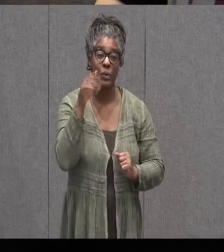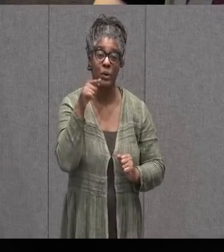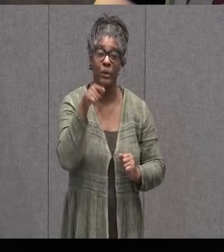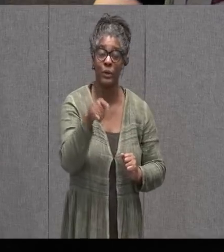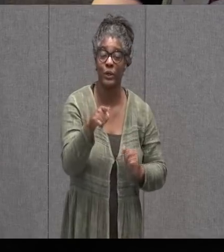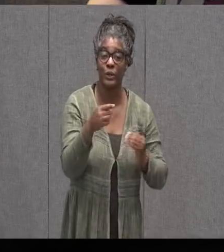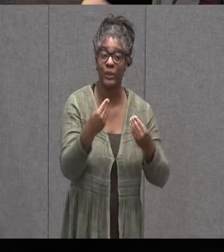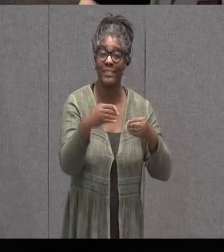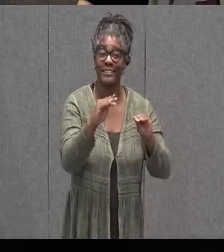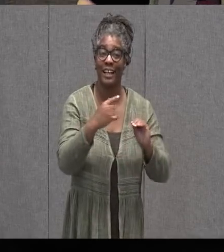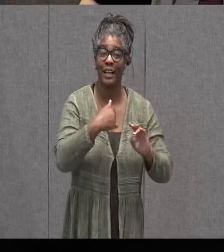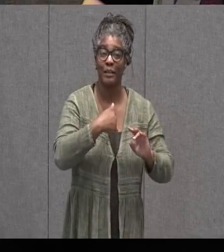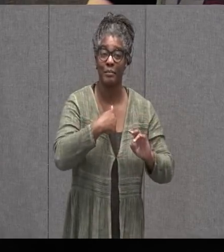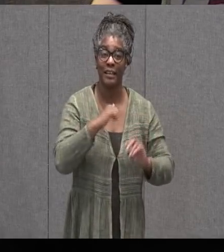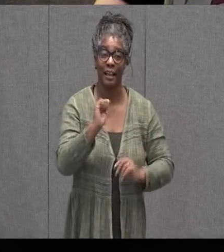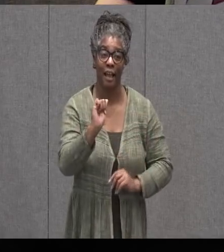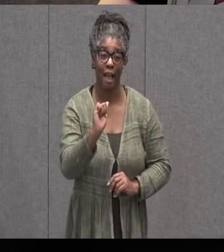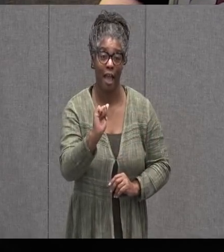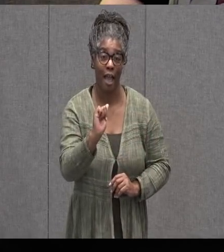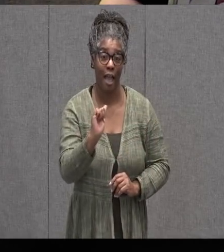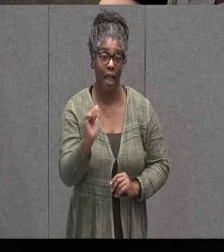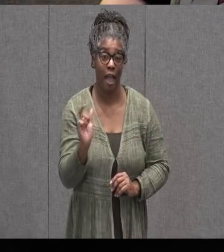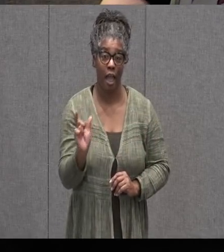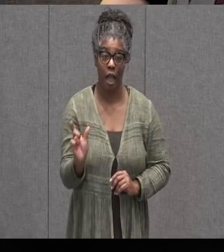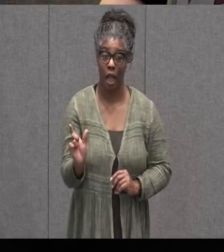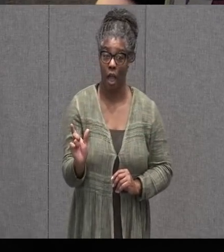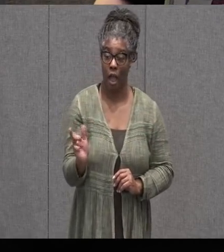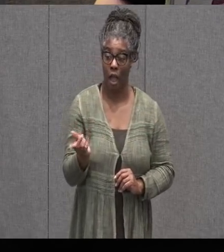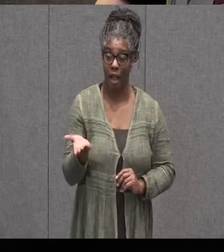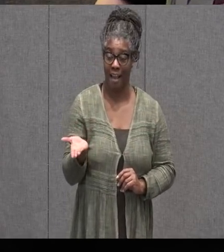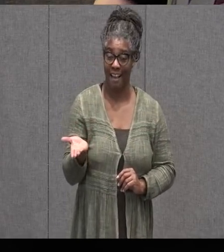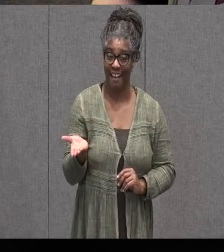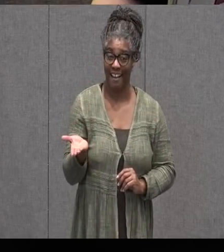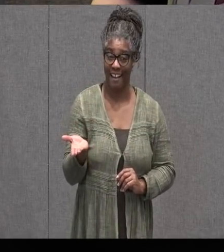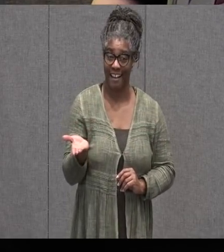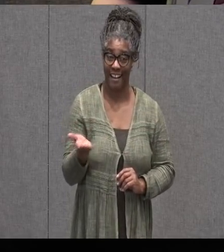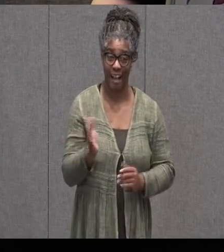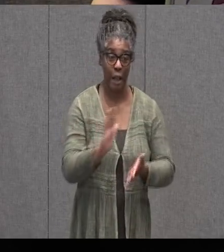Will you sell me a paper hat?